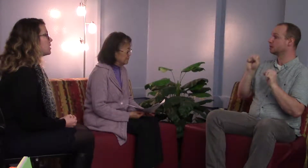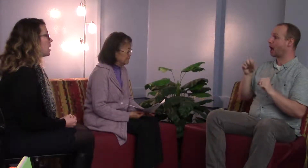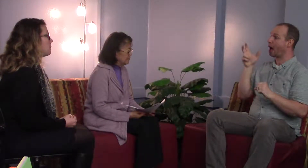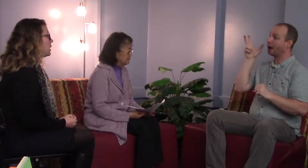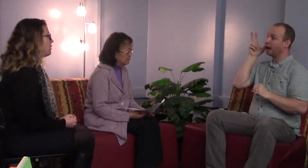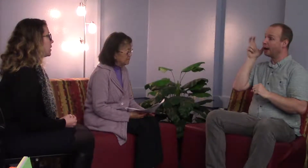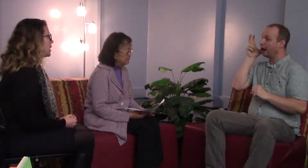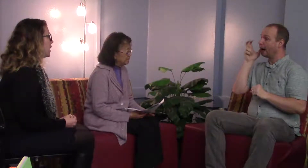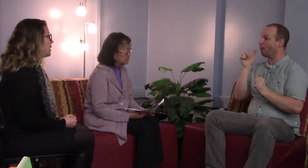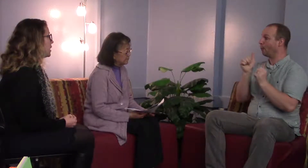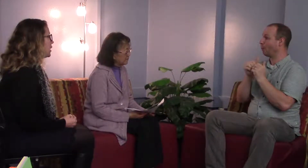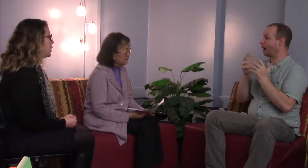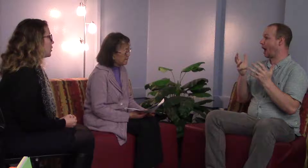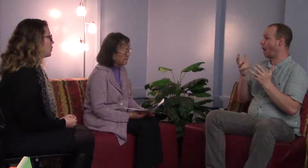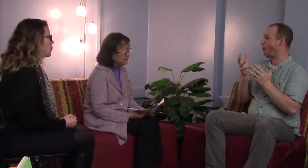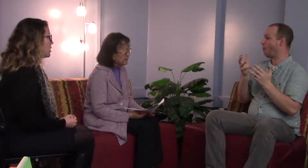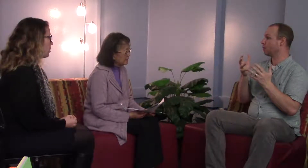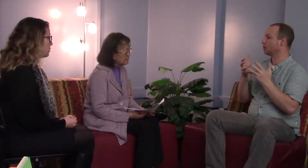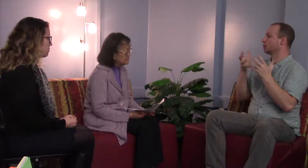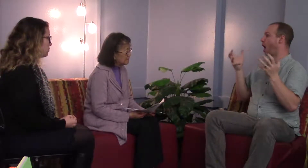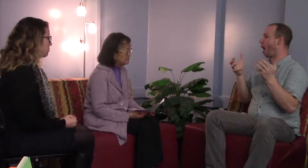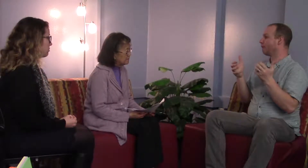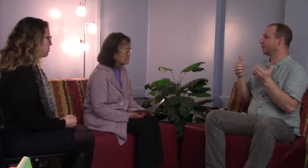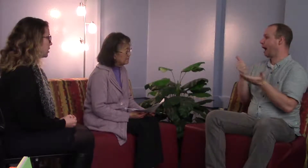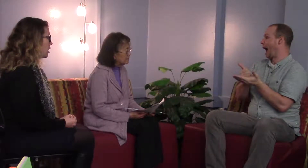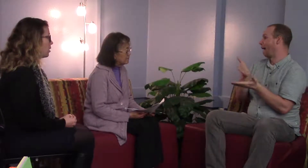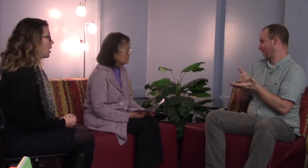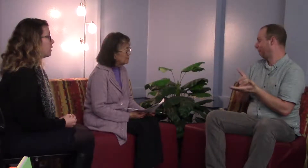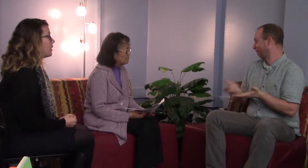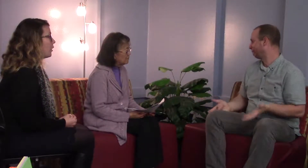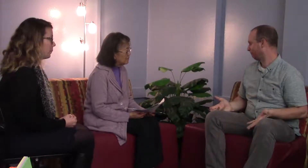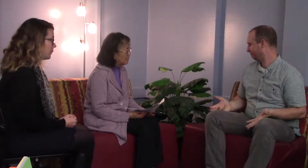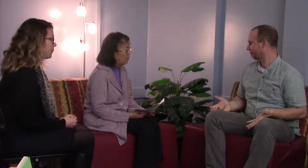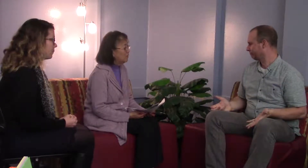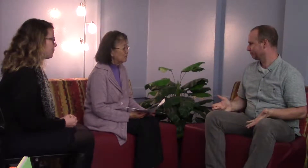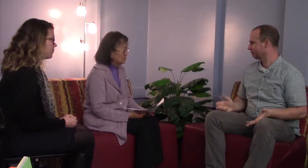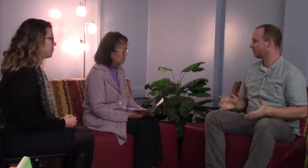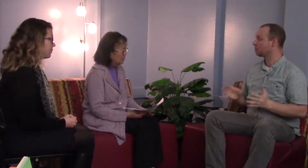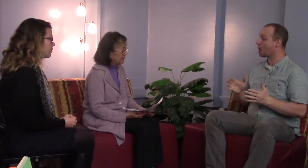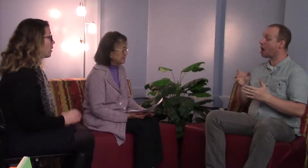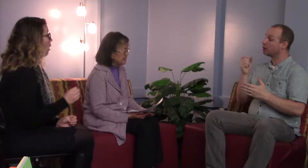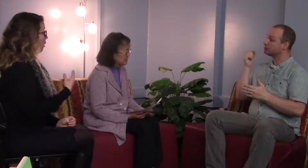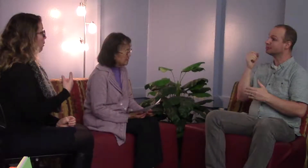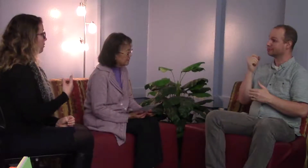Some even can hear without a lot of help. Tu: Oh, I see.